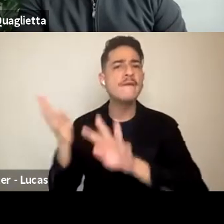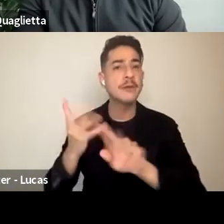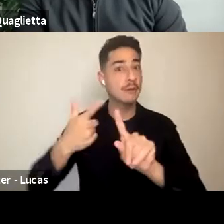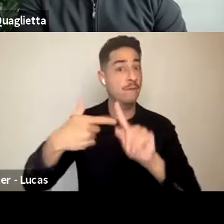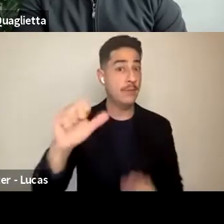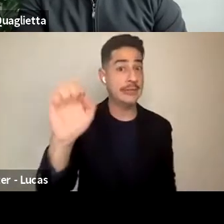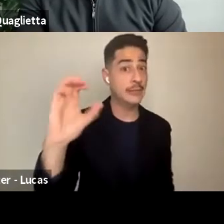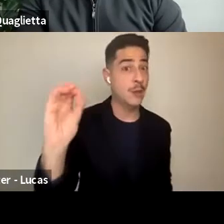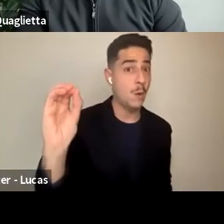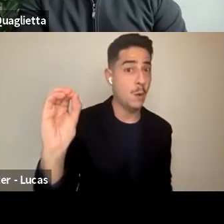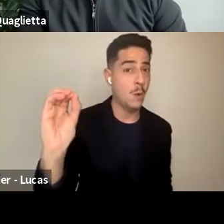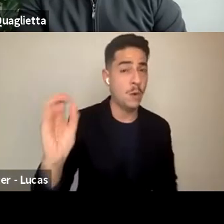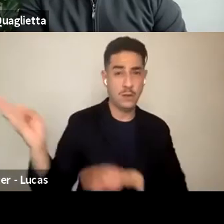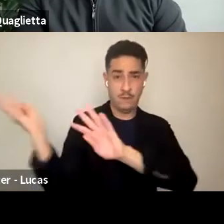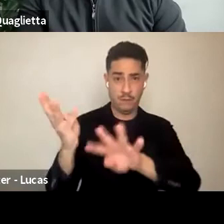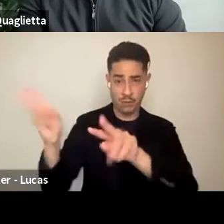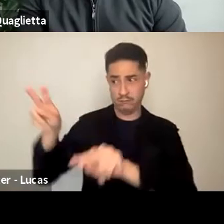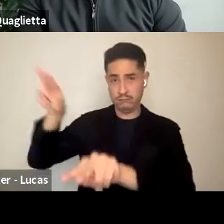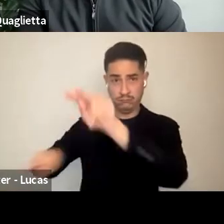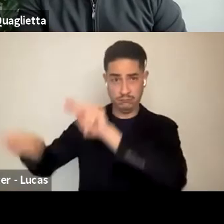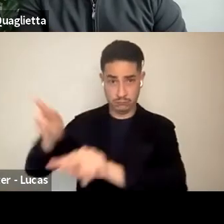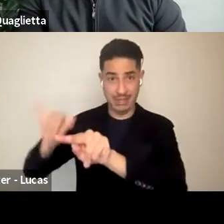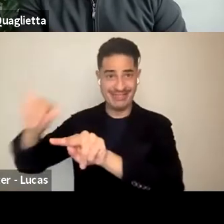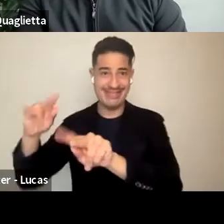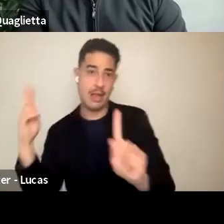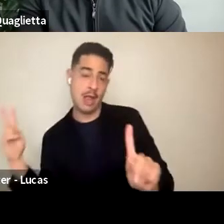and then attribute that to the revenue that's coming in.